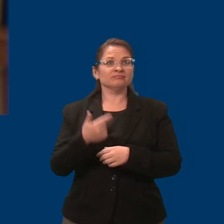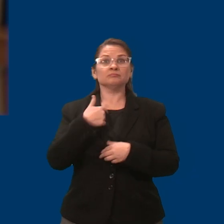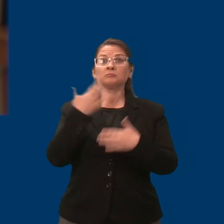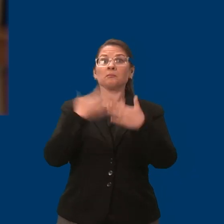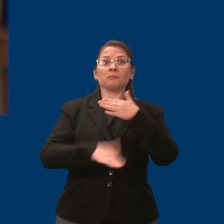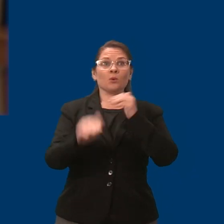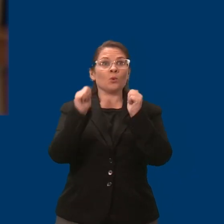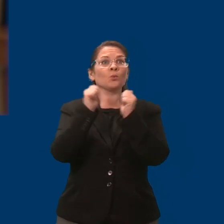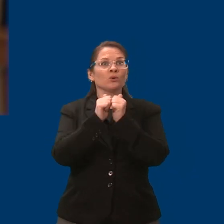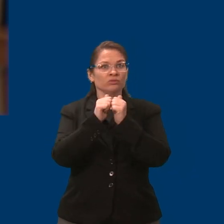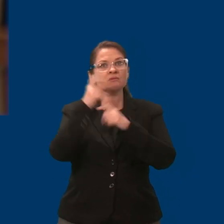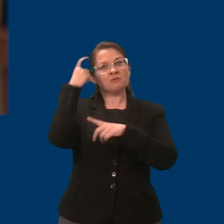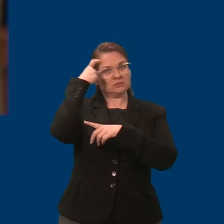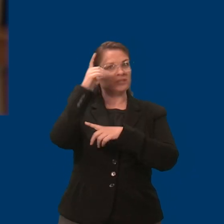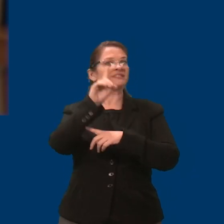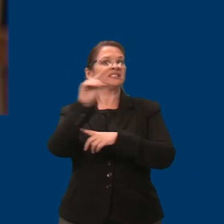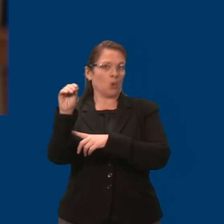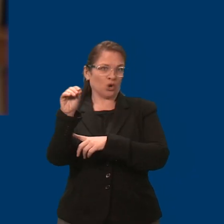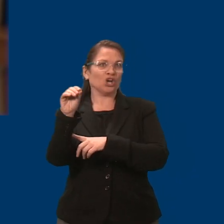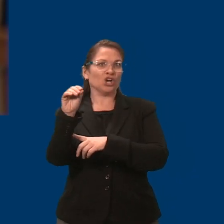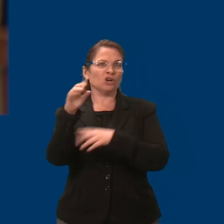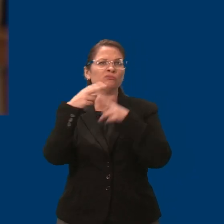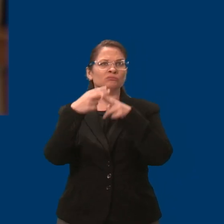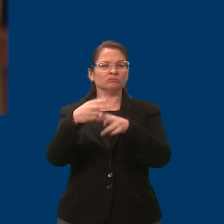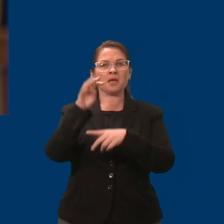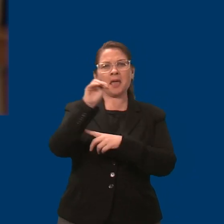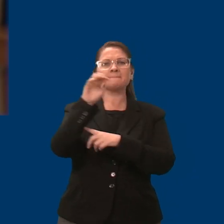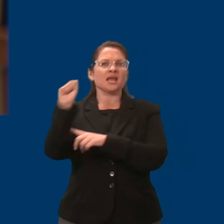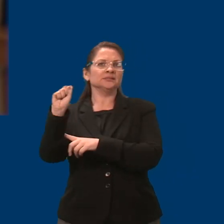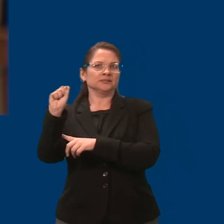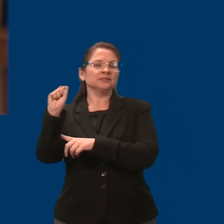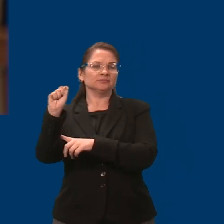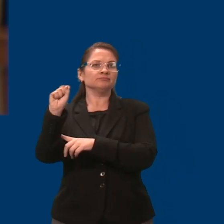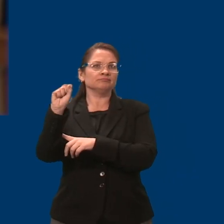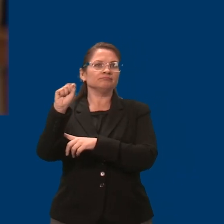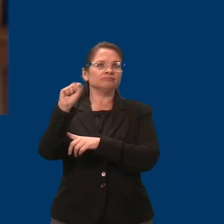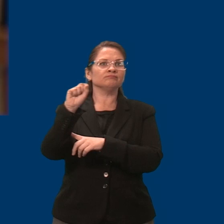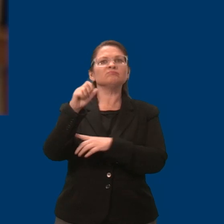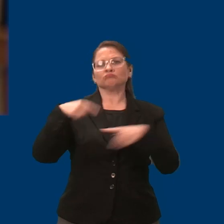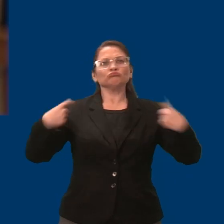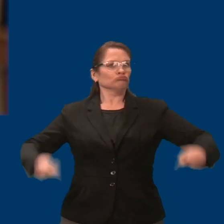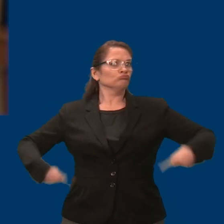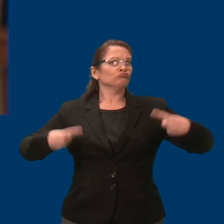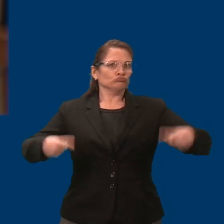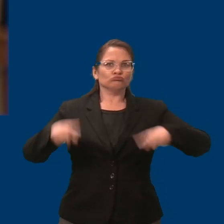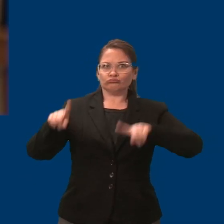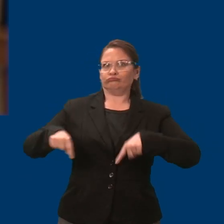spinal muscular atrophy, and I've been in a wheelchair since I was 10 years old.